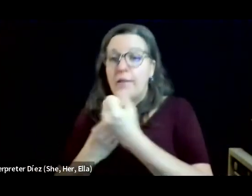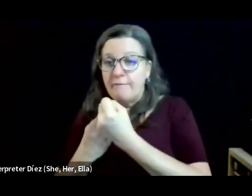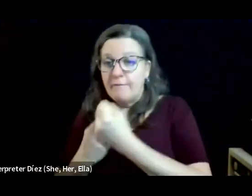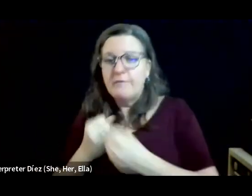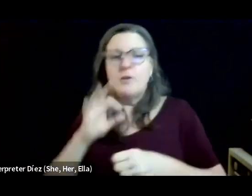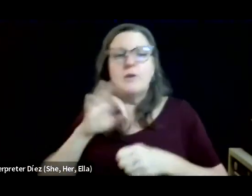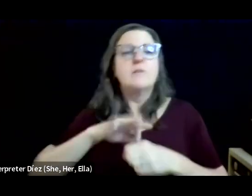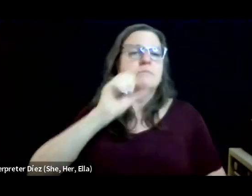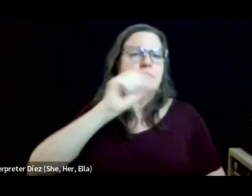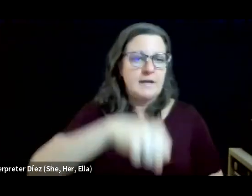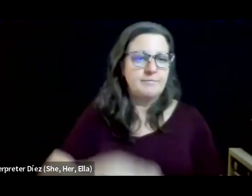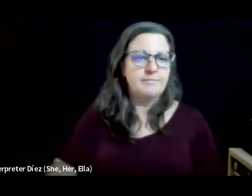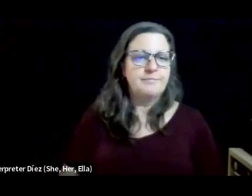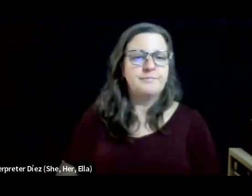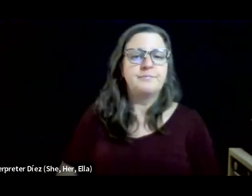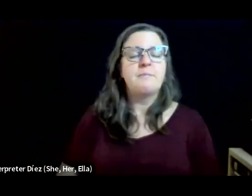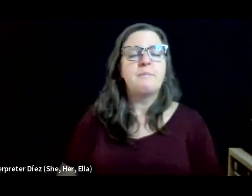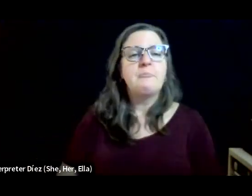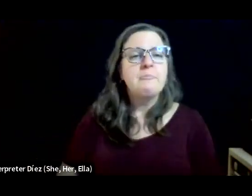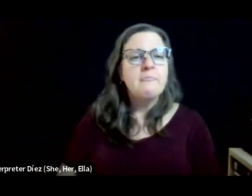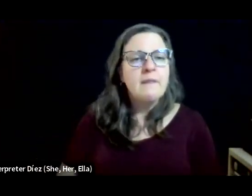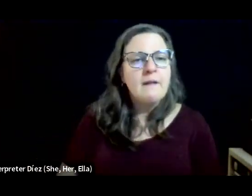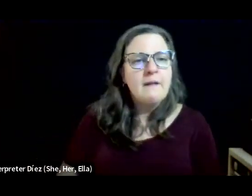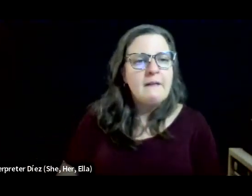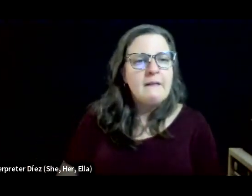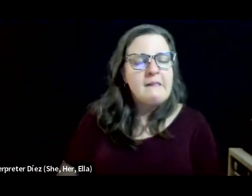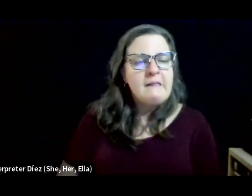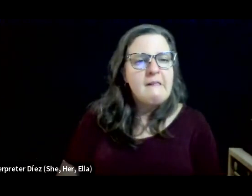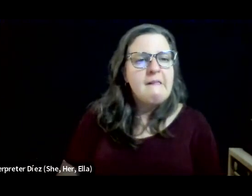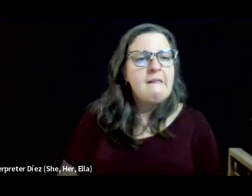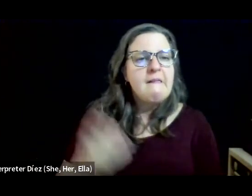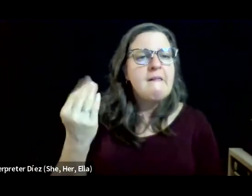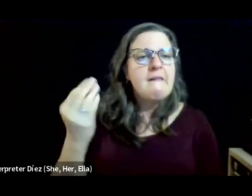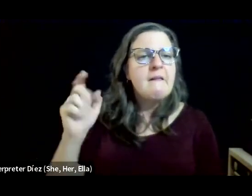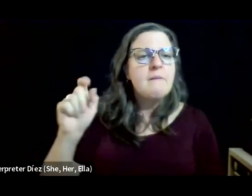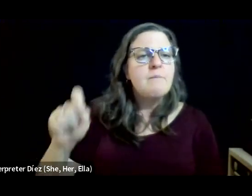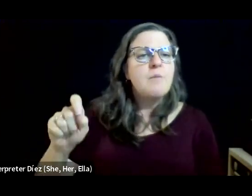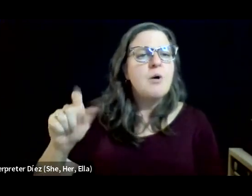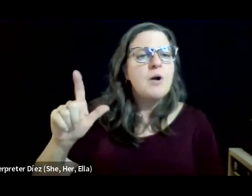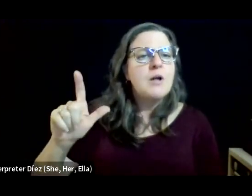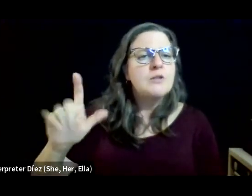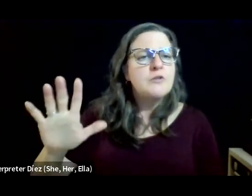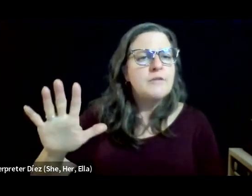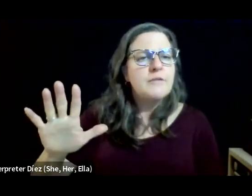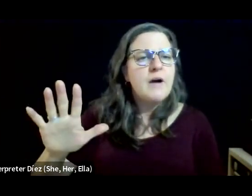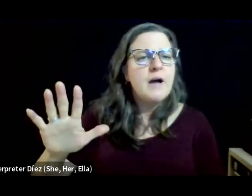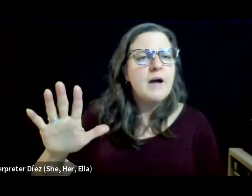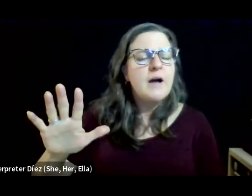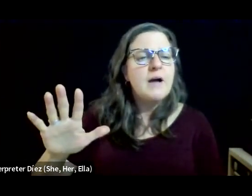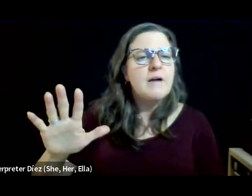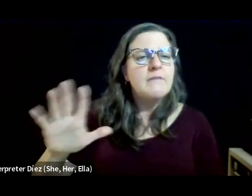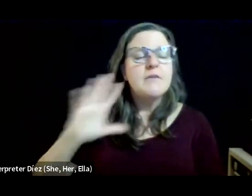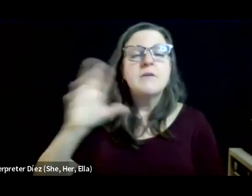Aye. Okay. #14.25 now, Approval to Purchase the Dell Equipment for